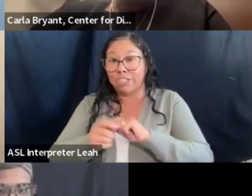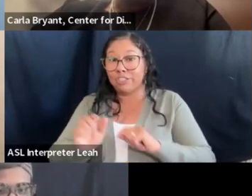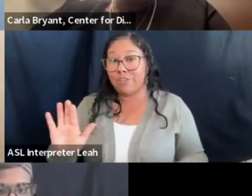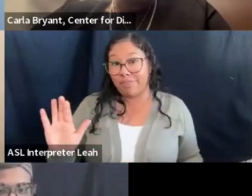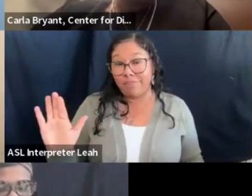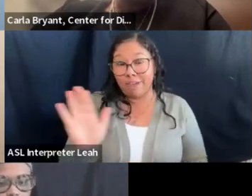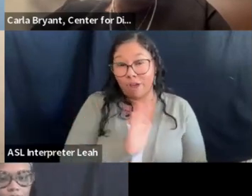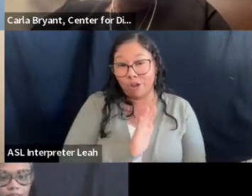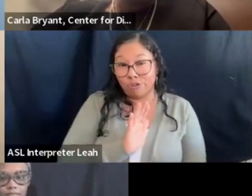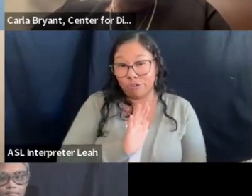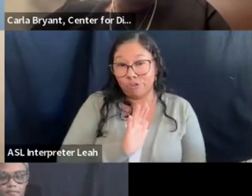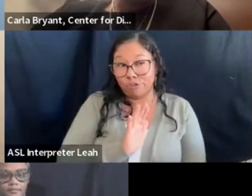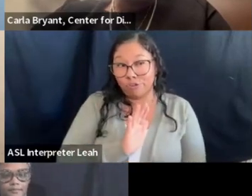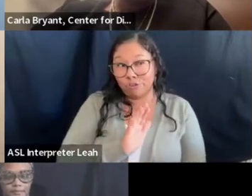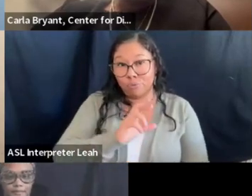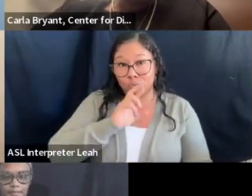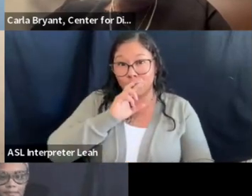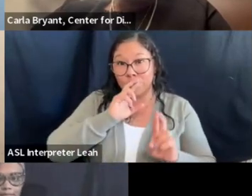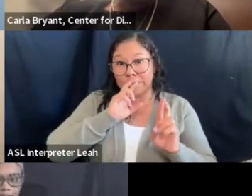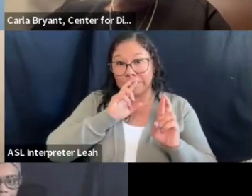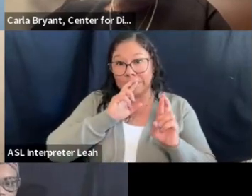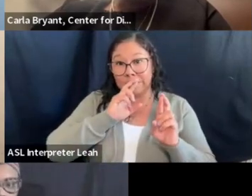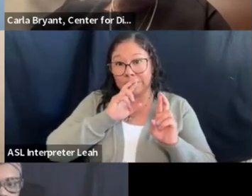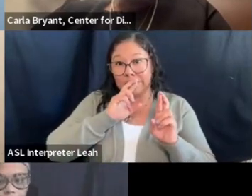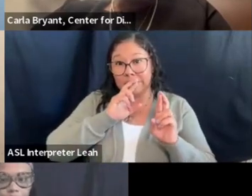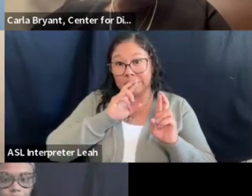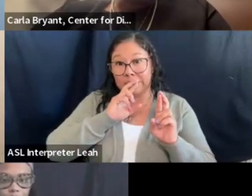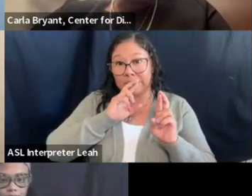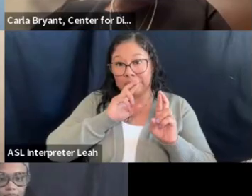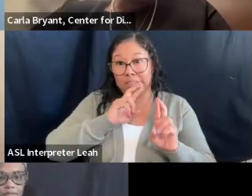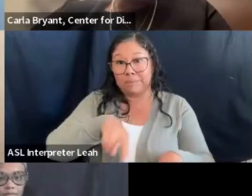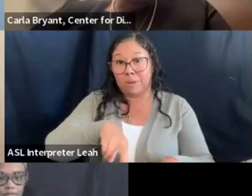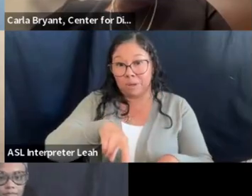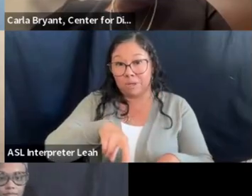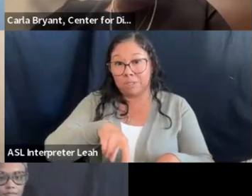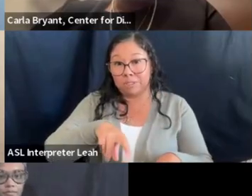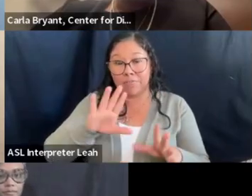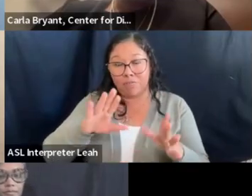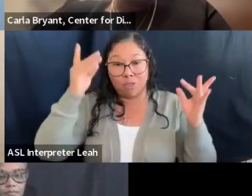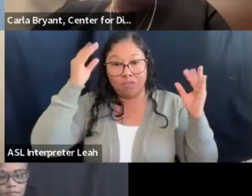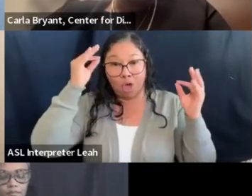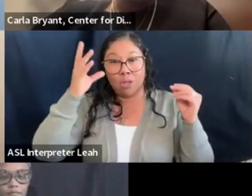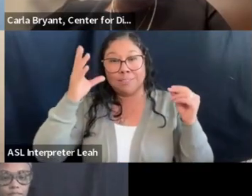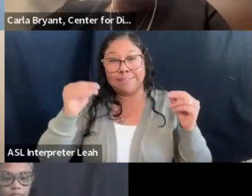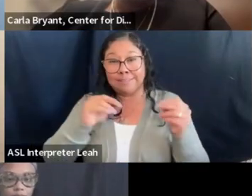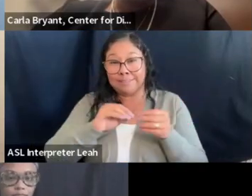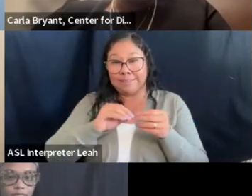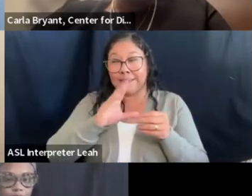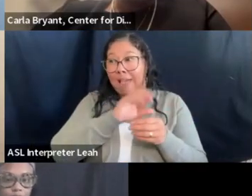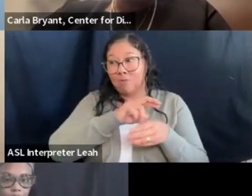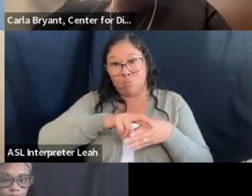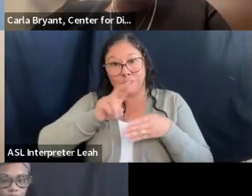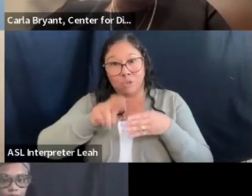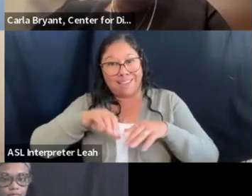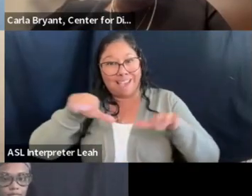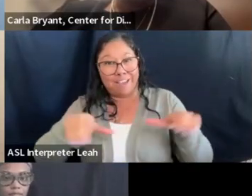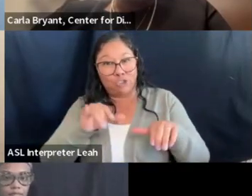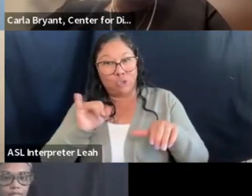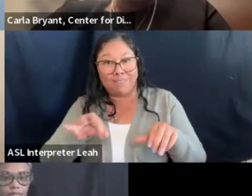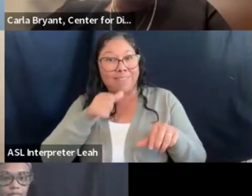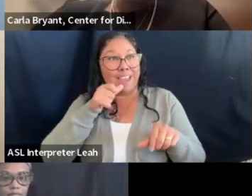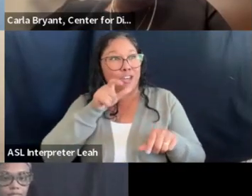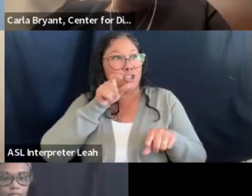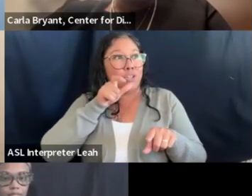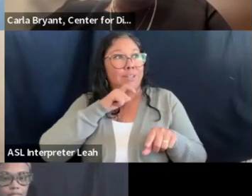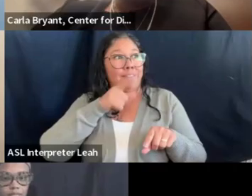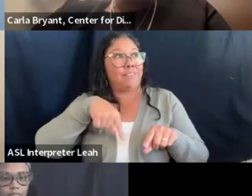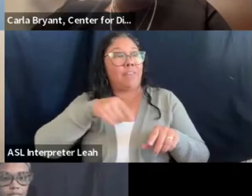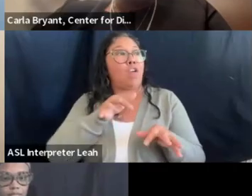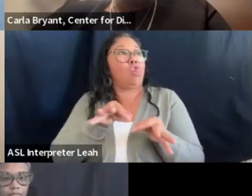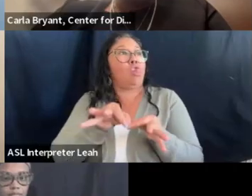um response, their thoughts and their resultant action if they don't examine the nature,